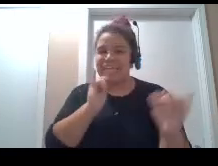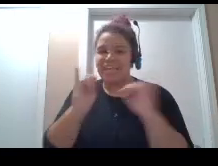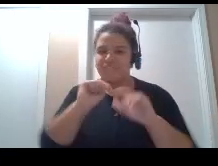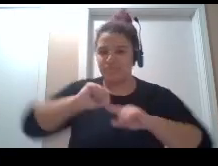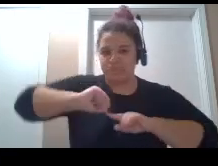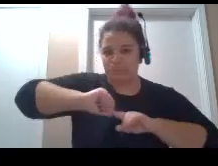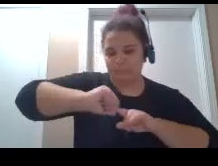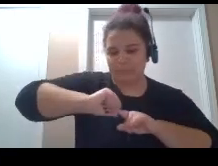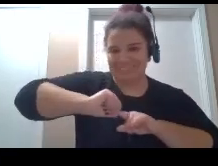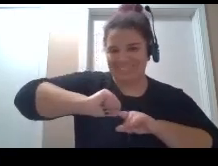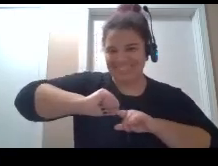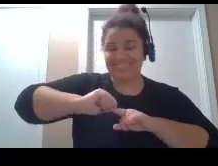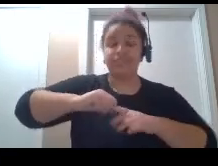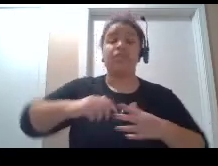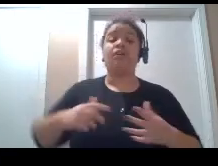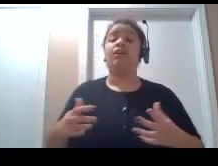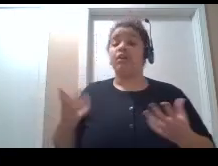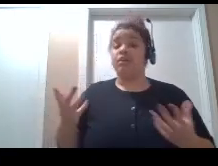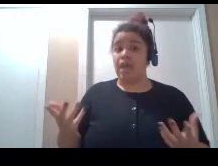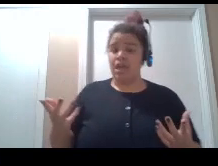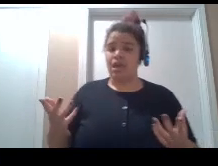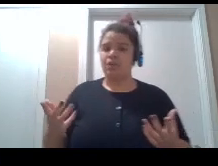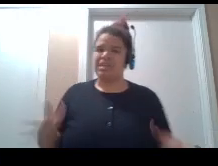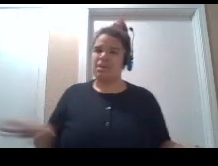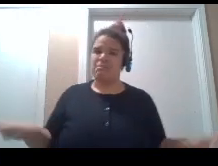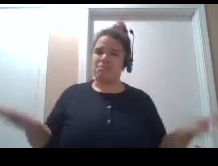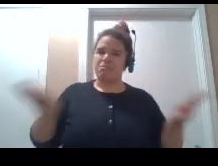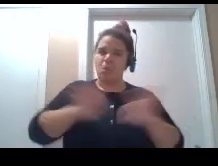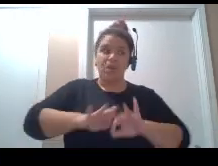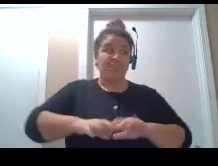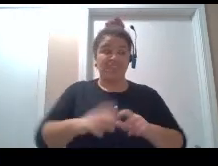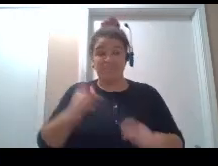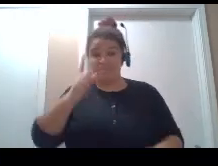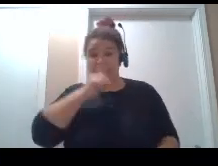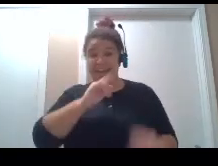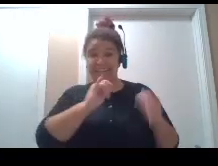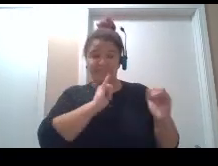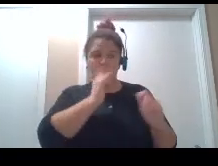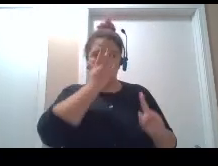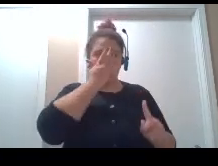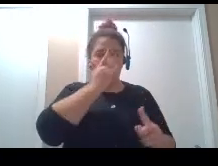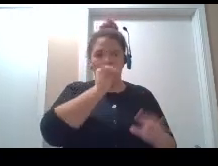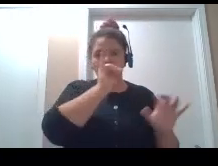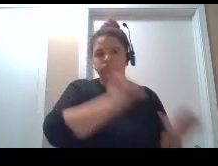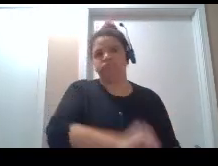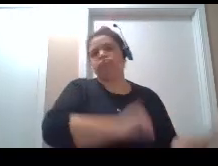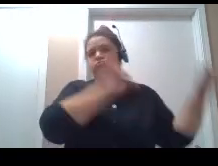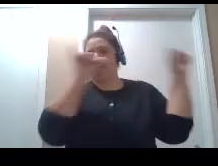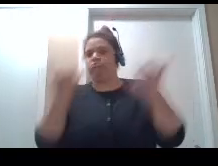Since a mock interview should mirror the actual interview, it is important to prepare the candidate beforehand.